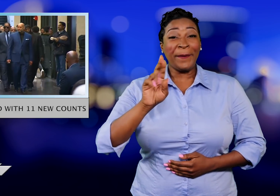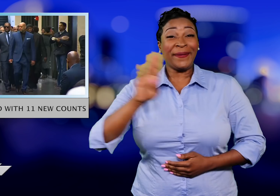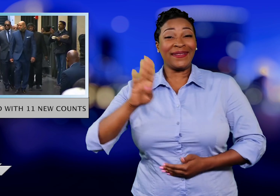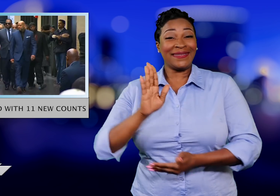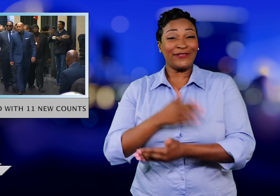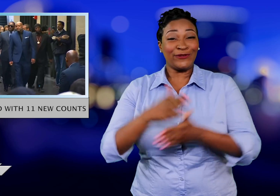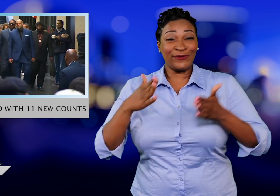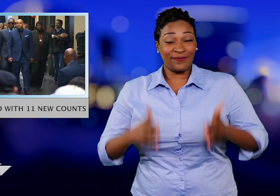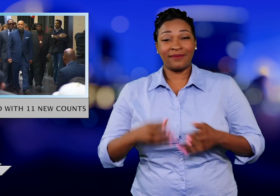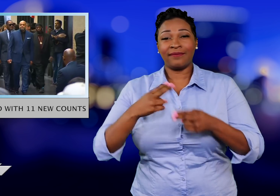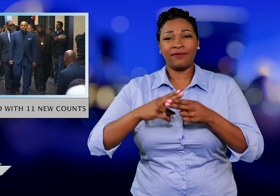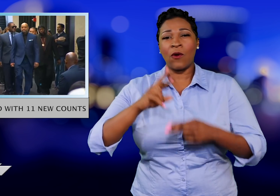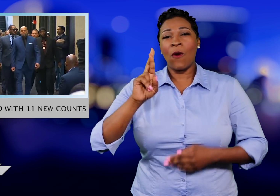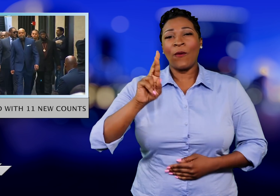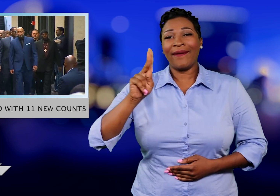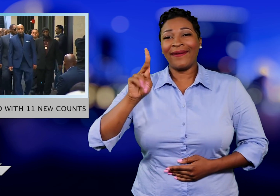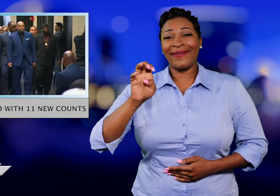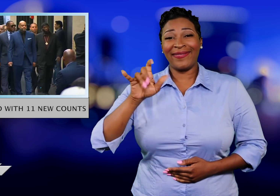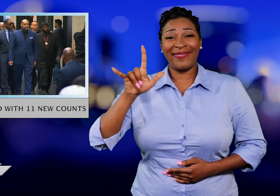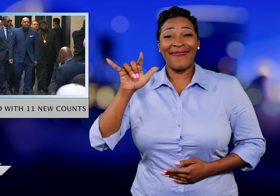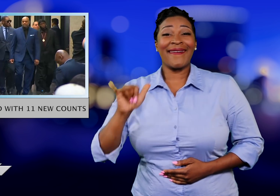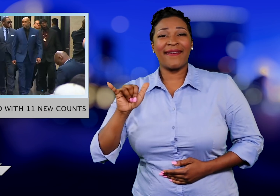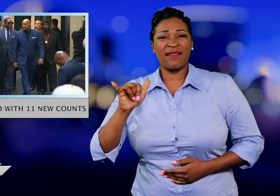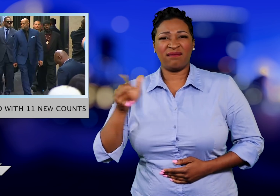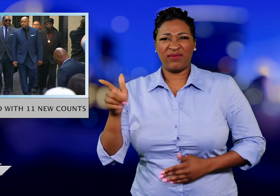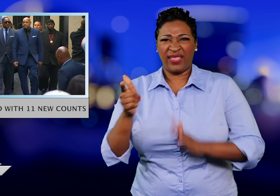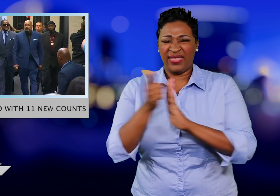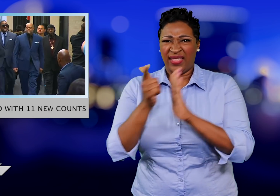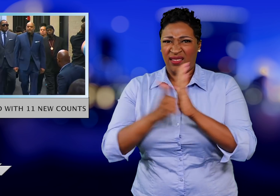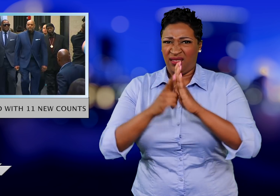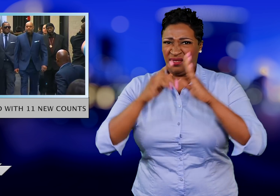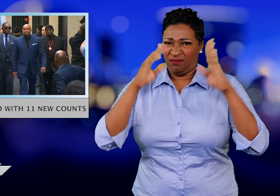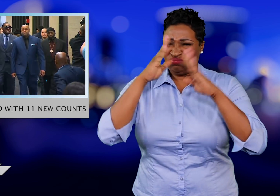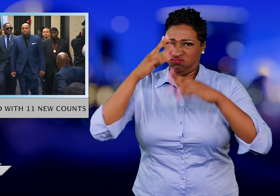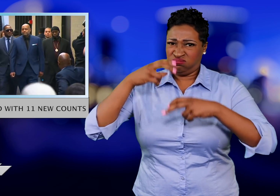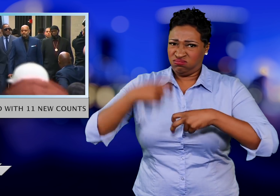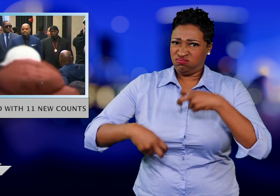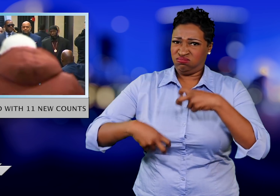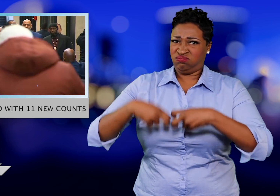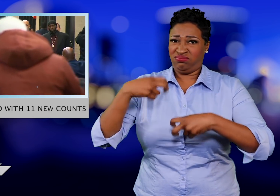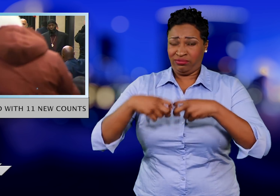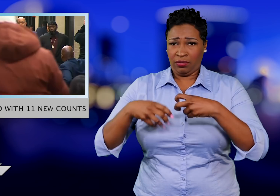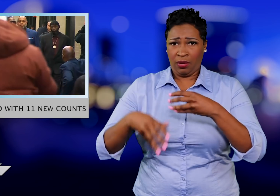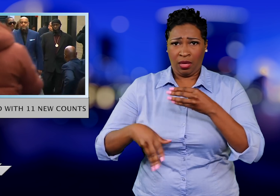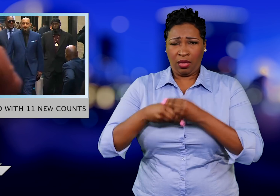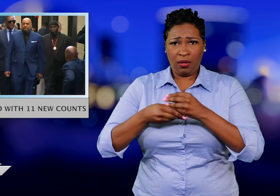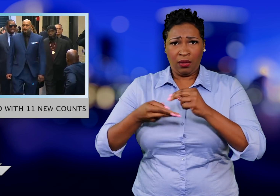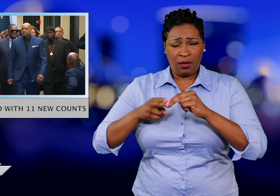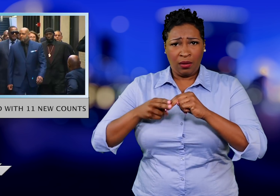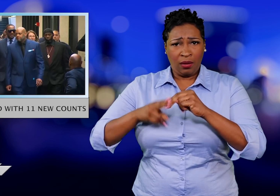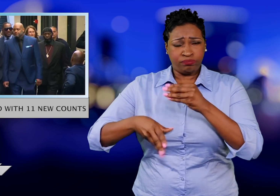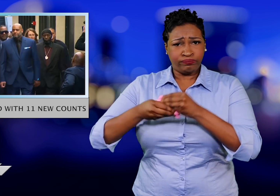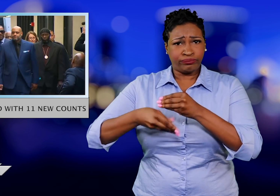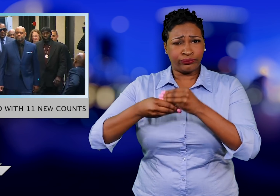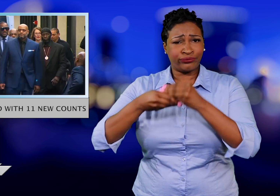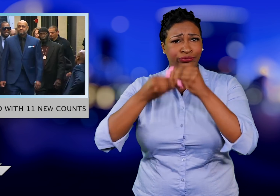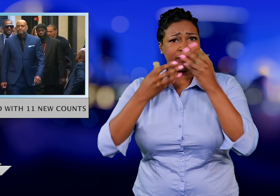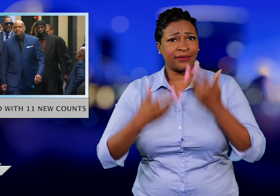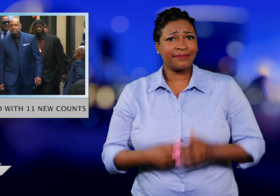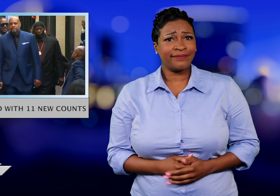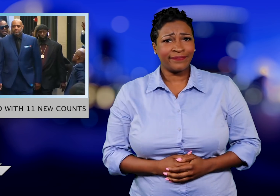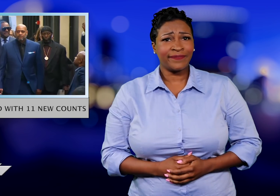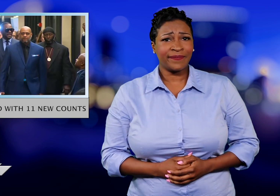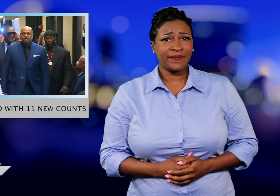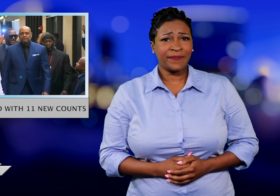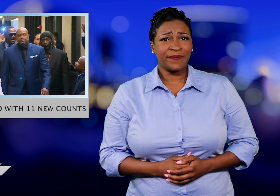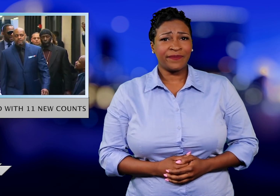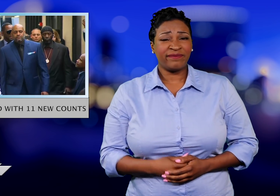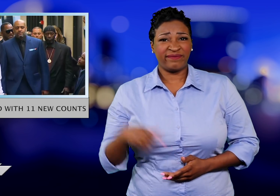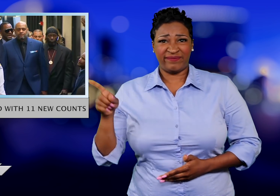The legal troubles are mounting for R and B singer R Kelly.